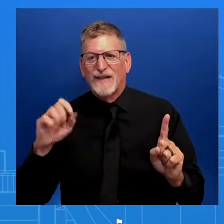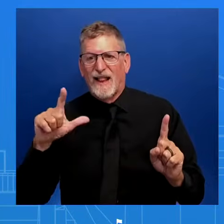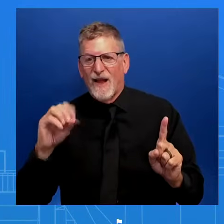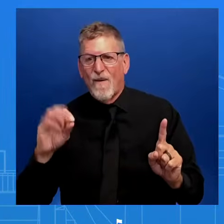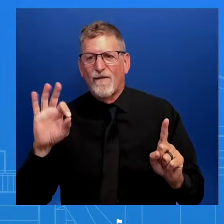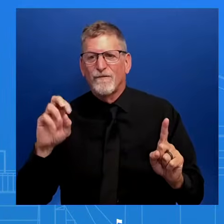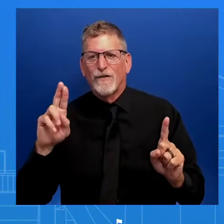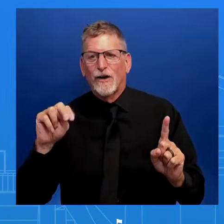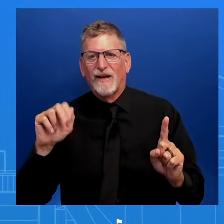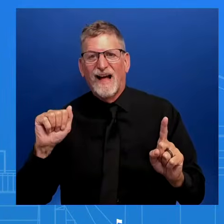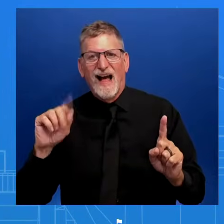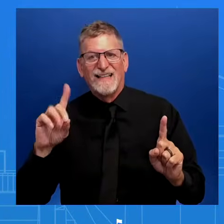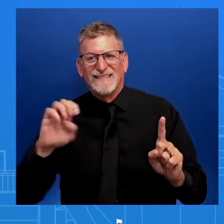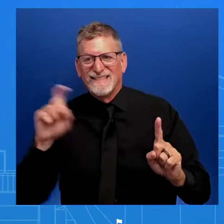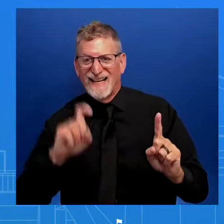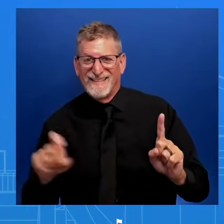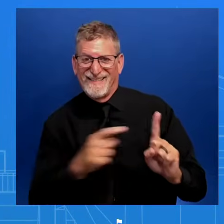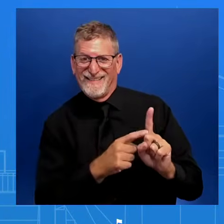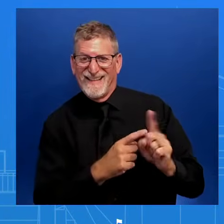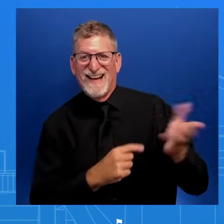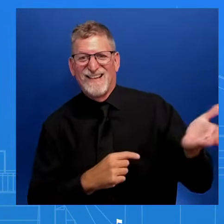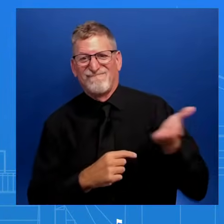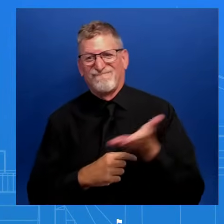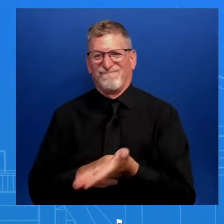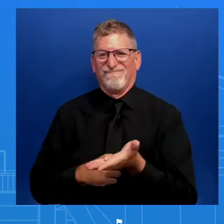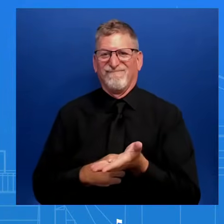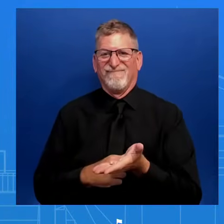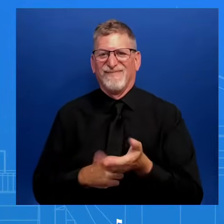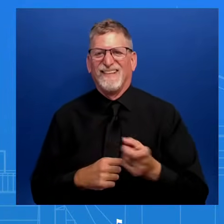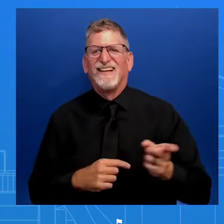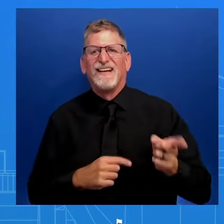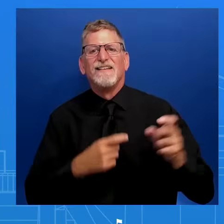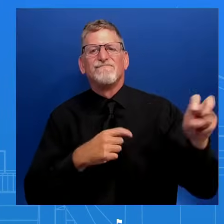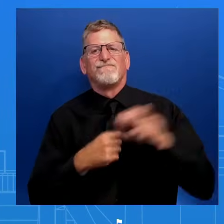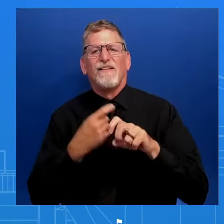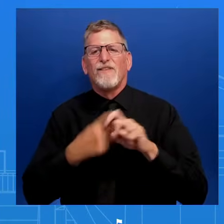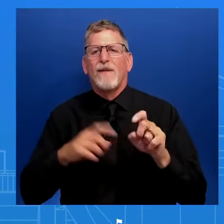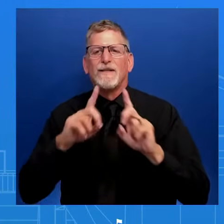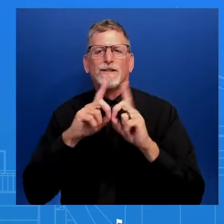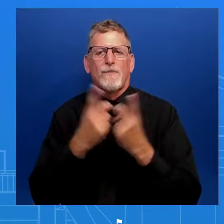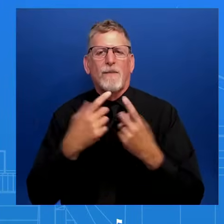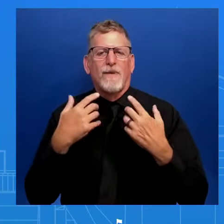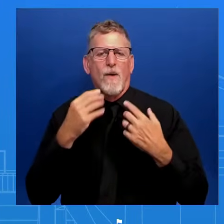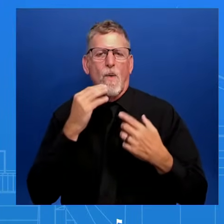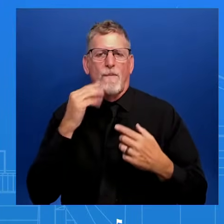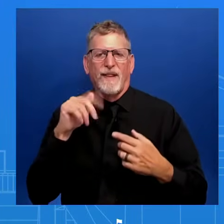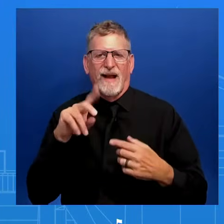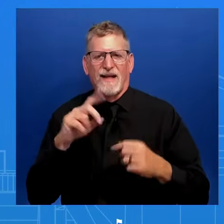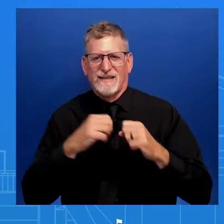And, also, you know, did he ever advise him to pay? Because one -- Hunter testified in court that one year he was sober when he didn't file.